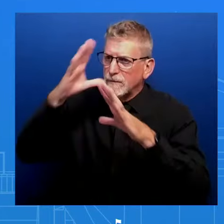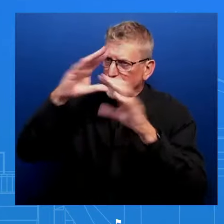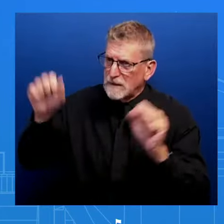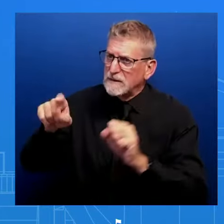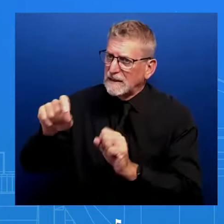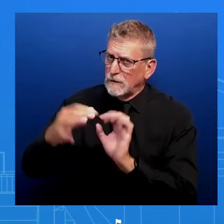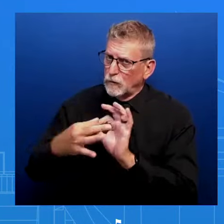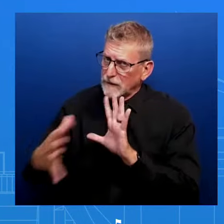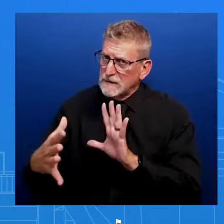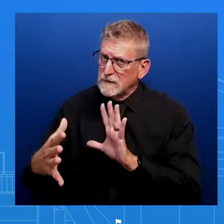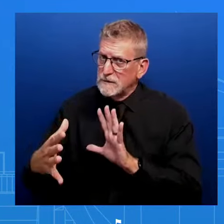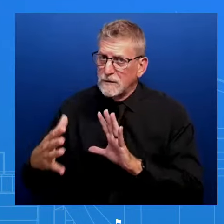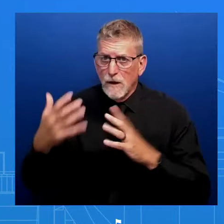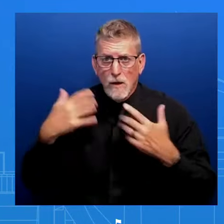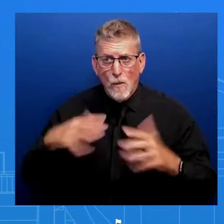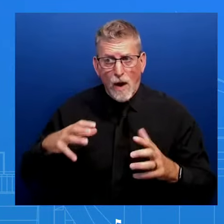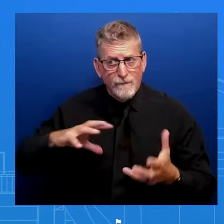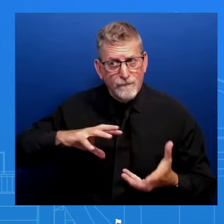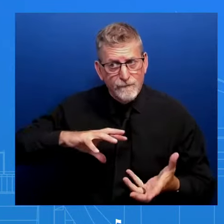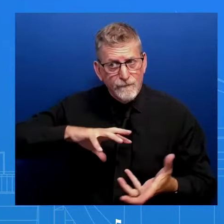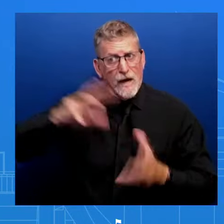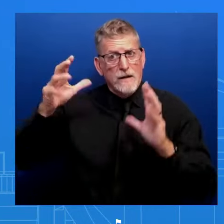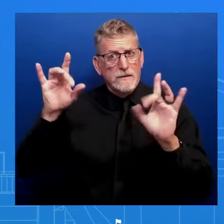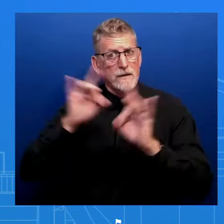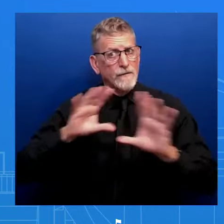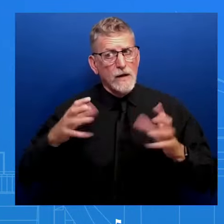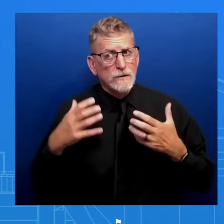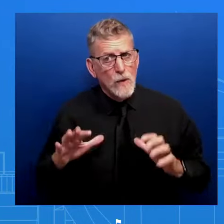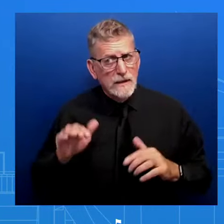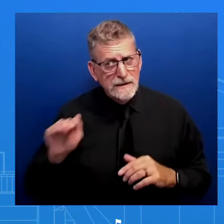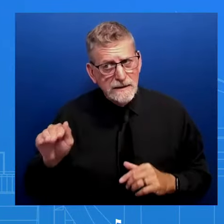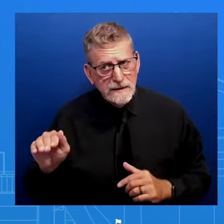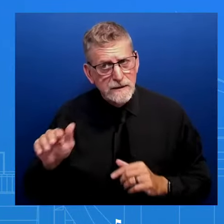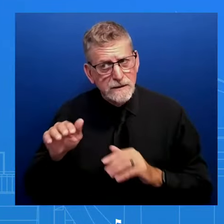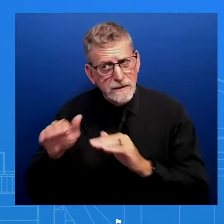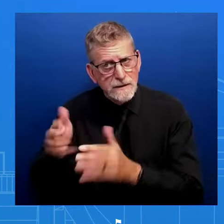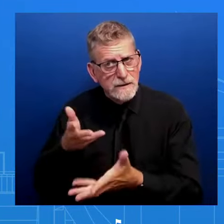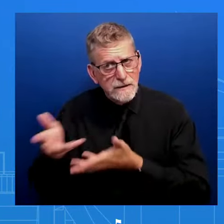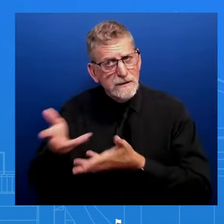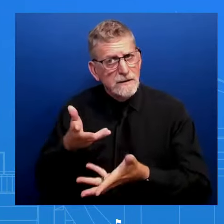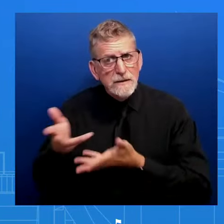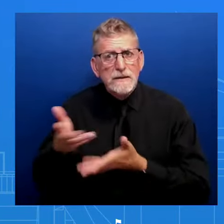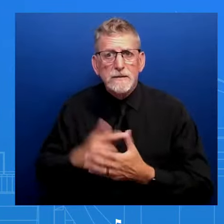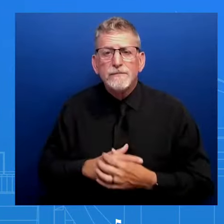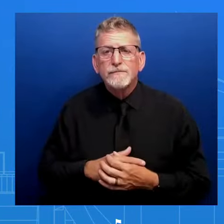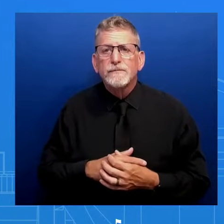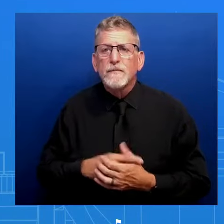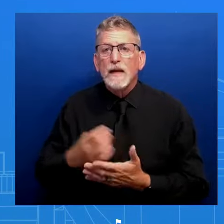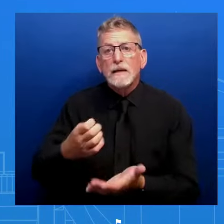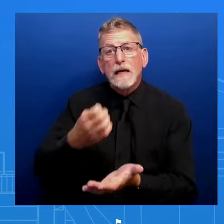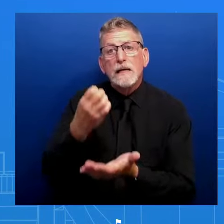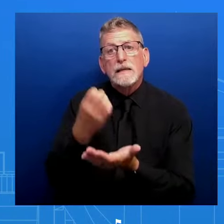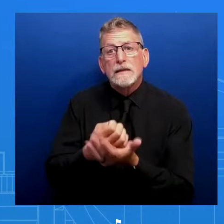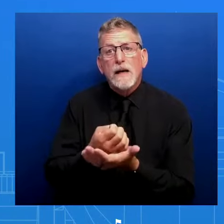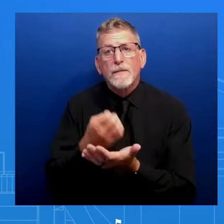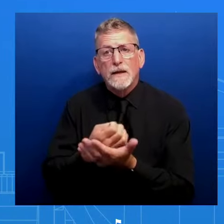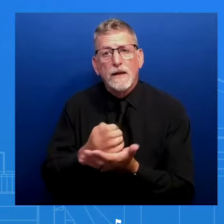We certainly welcome the strong statements and steps taken by the Economic Community of West African States and the African Union to defend Niger's democracy.